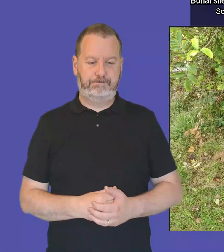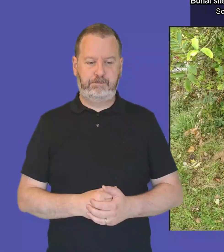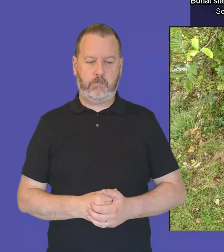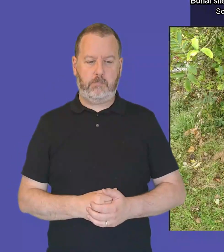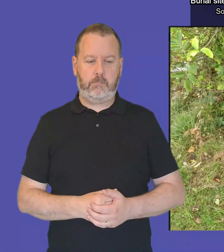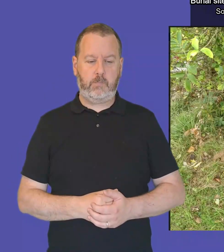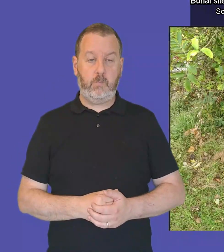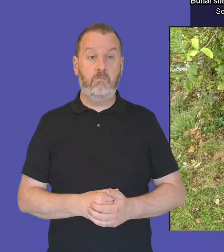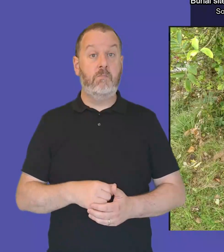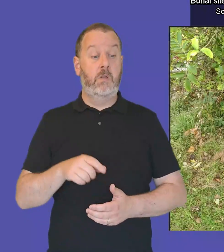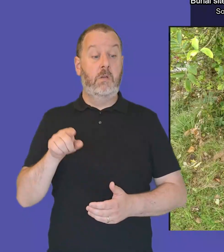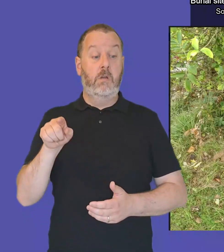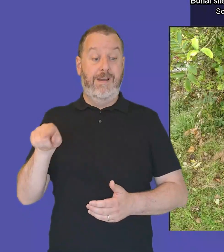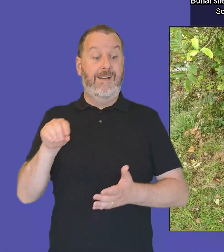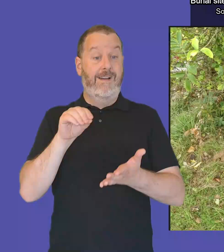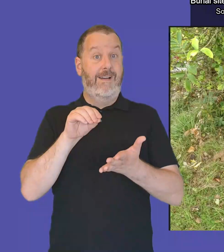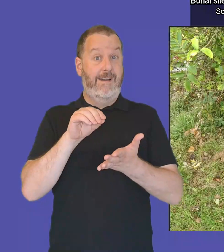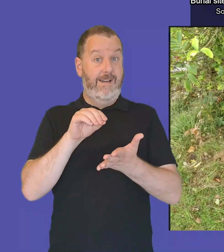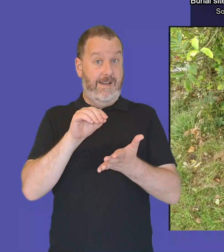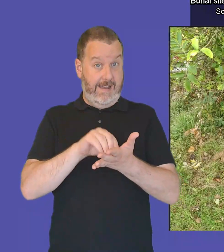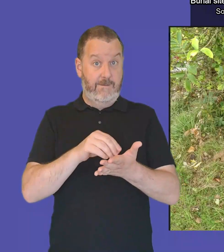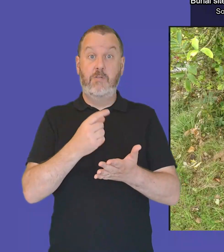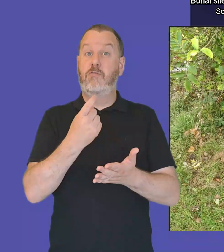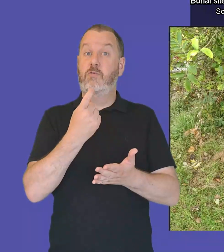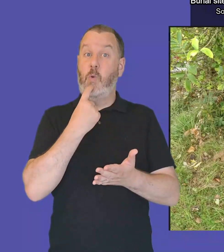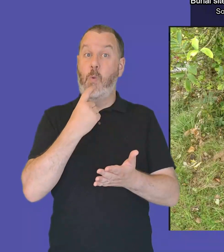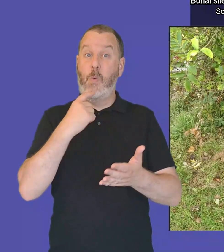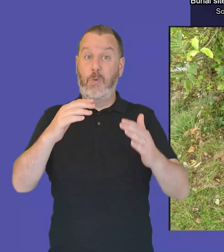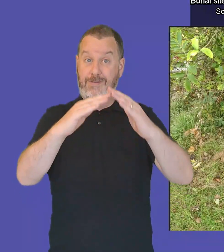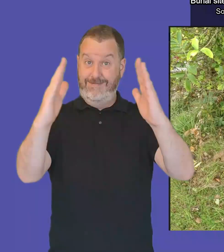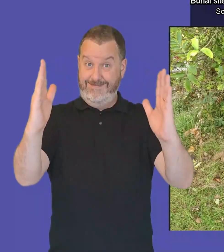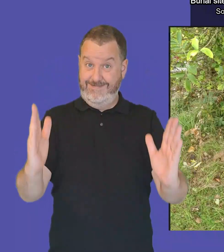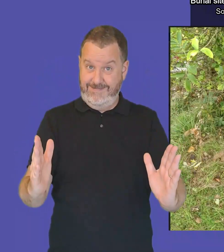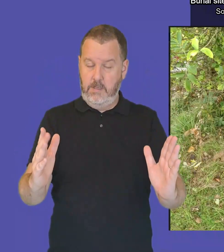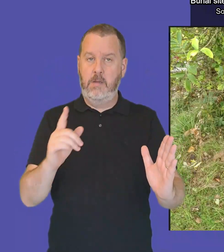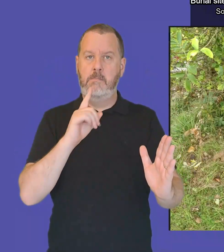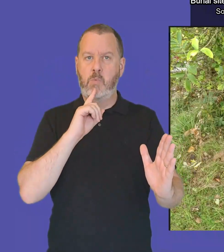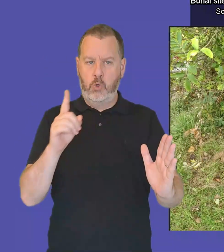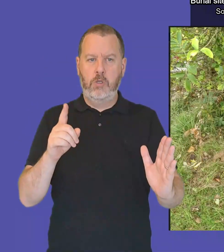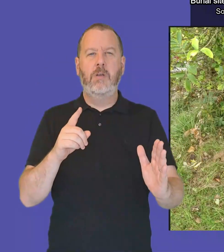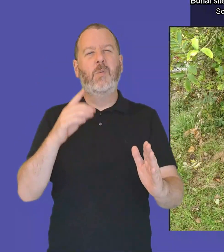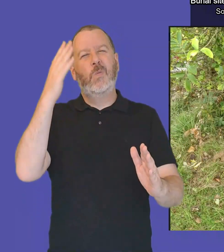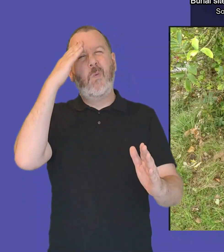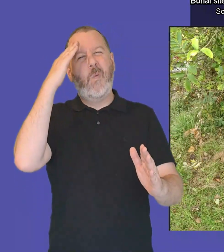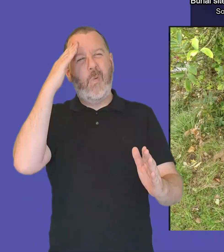There is a headstone, but he seems to have been buried alone.